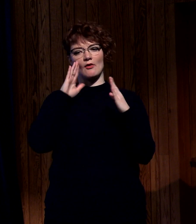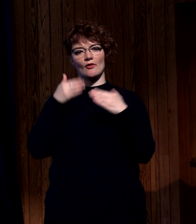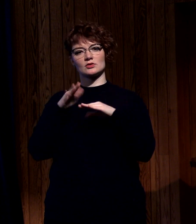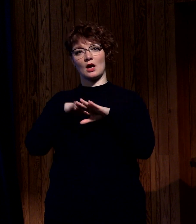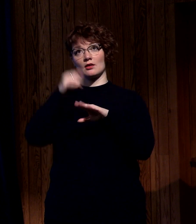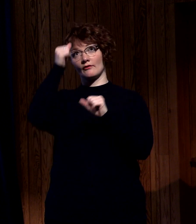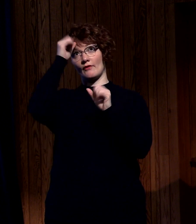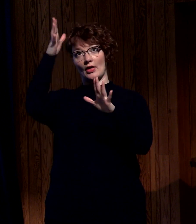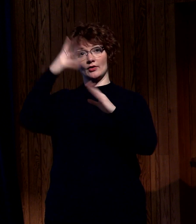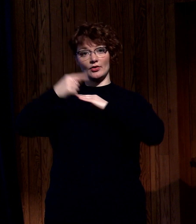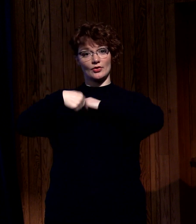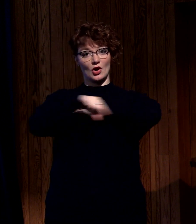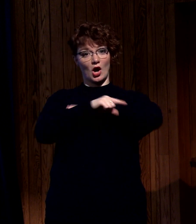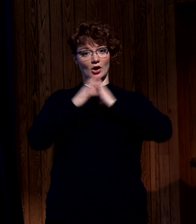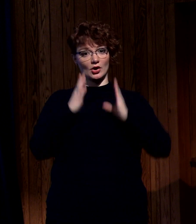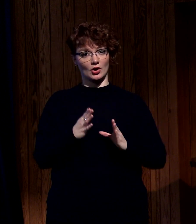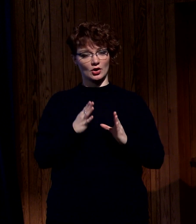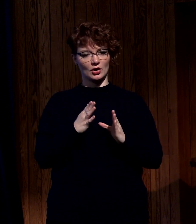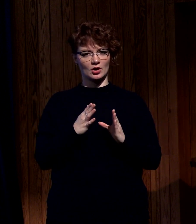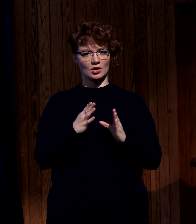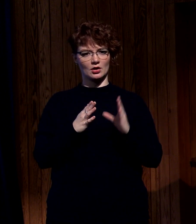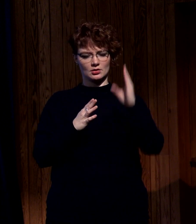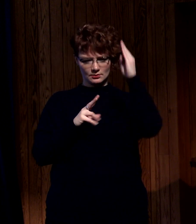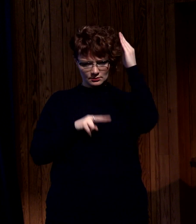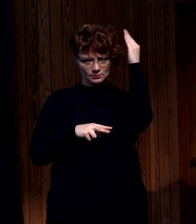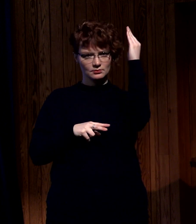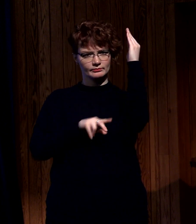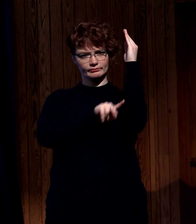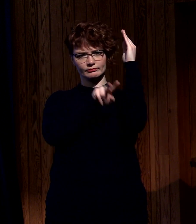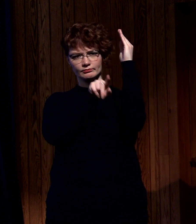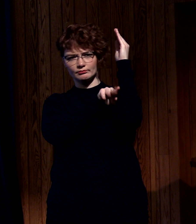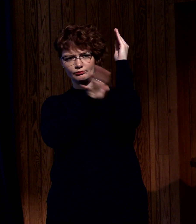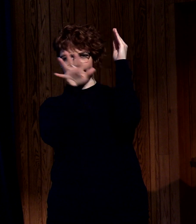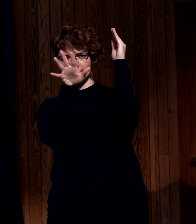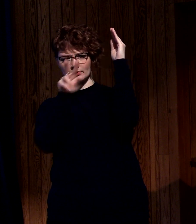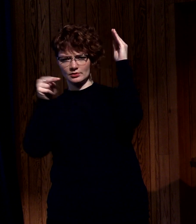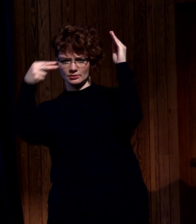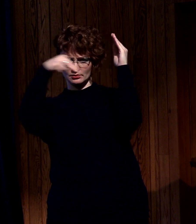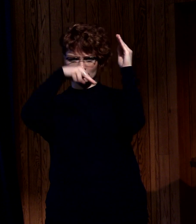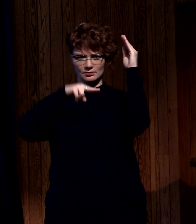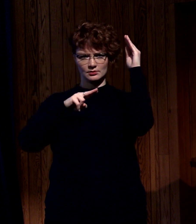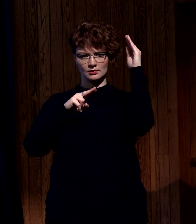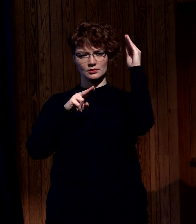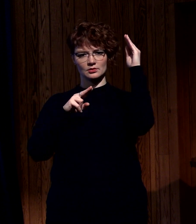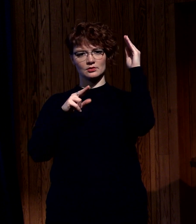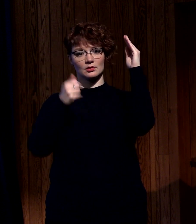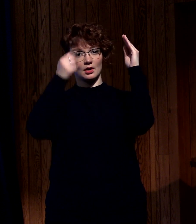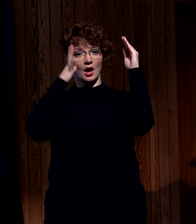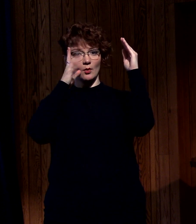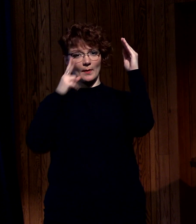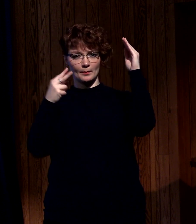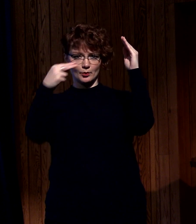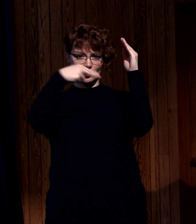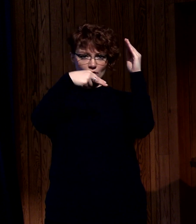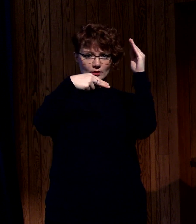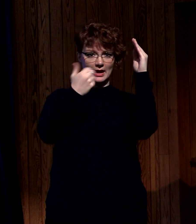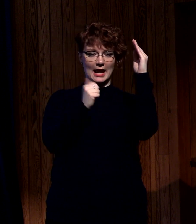of the vine dresser, as a heavenly gardener. The role of the father is twofold. He prunes every branch that does bear